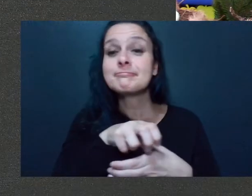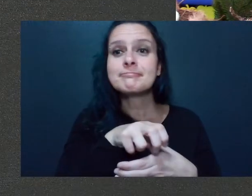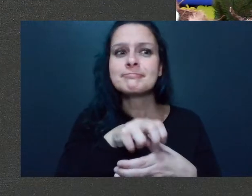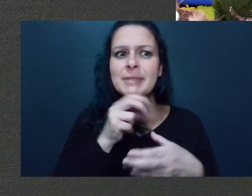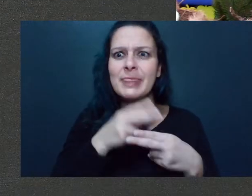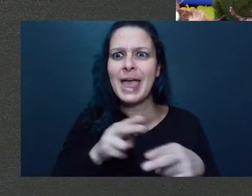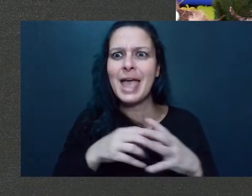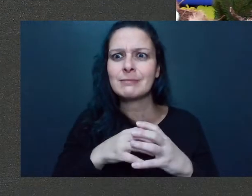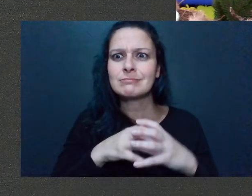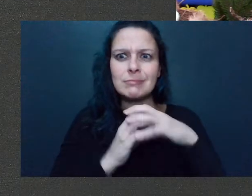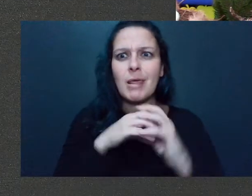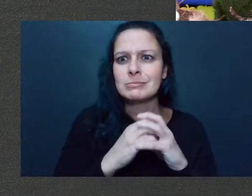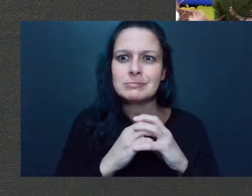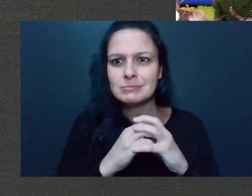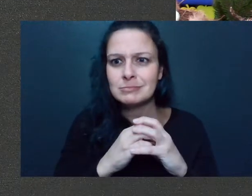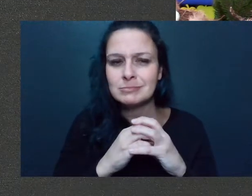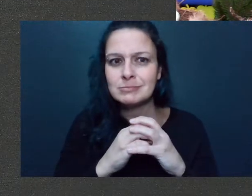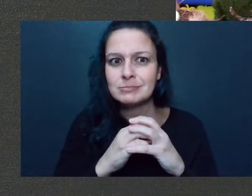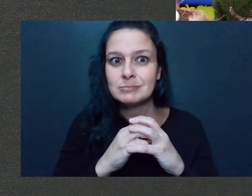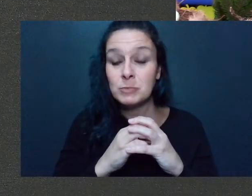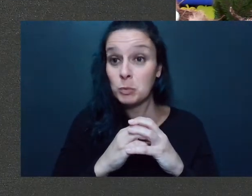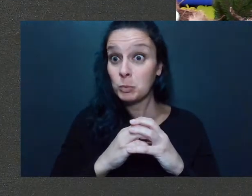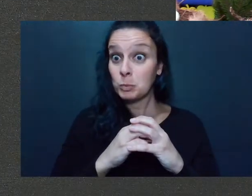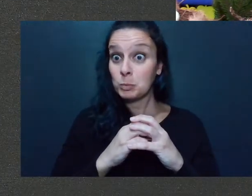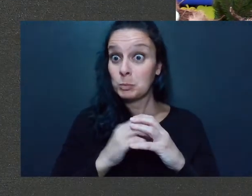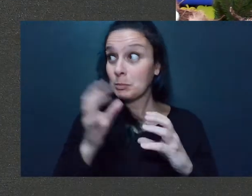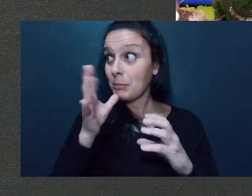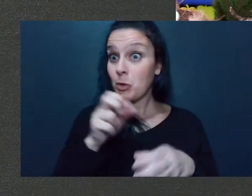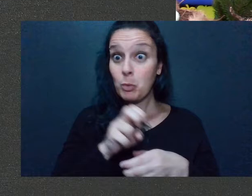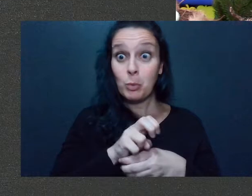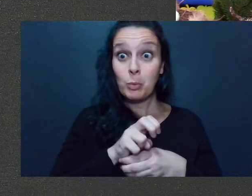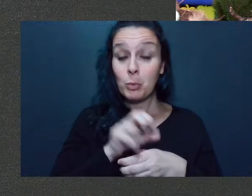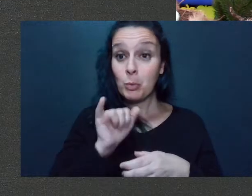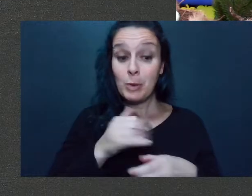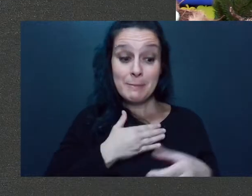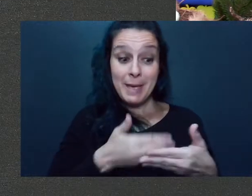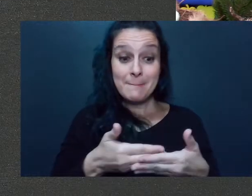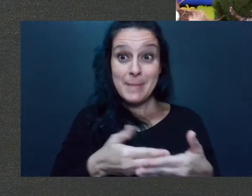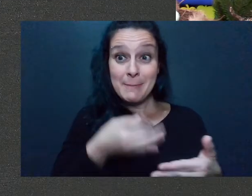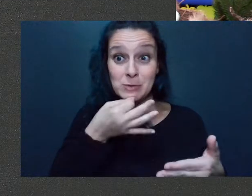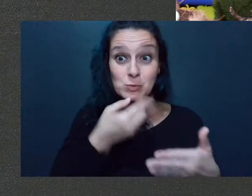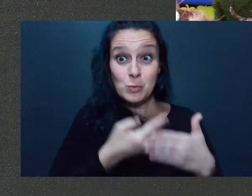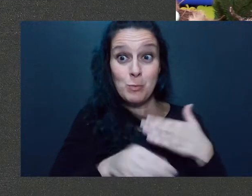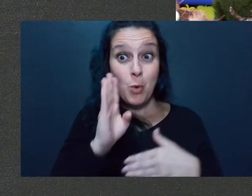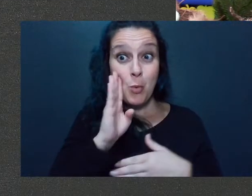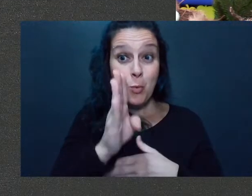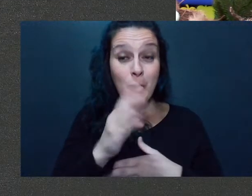The egg jumped. "Oh!" Said the mother bird. "My baby will be here.